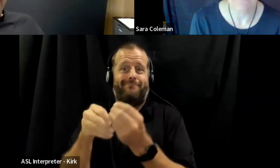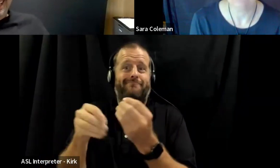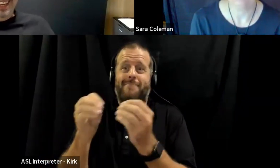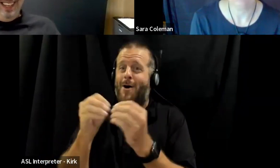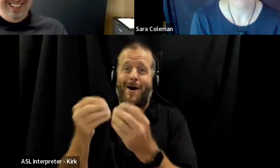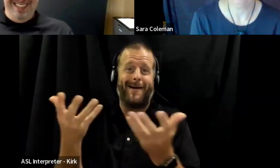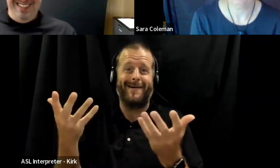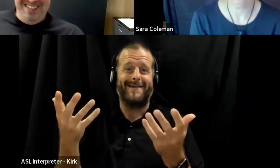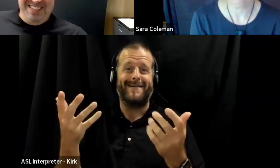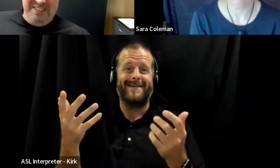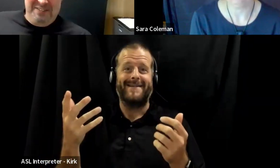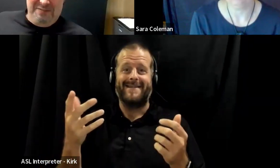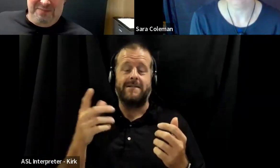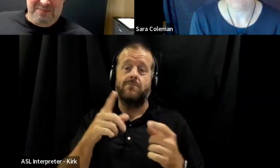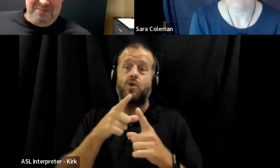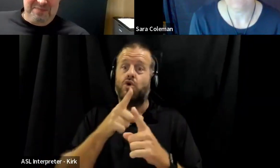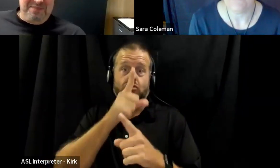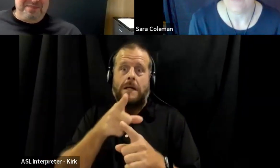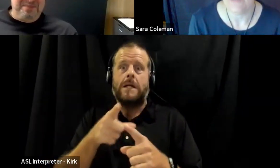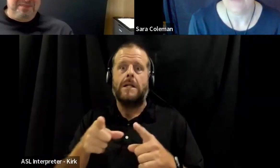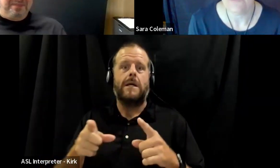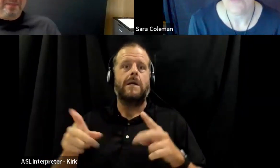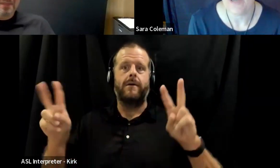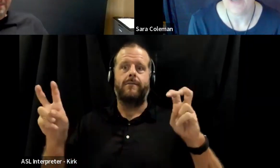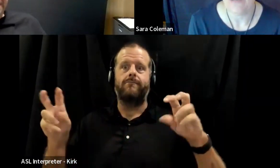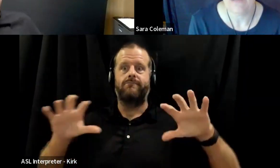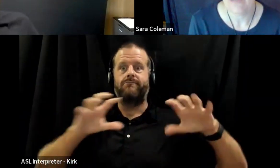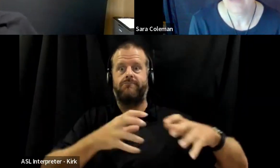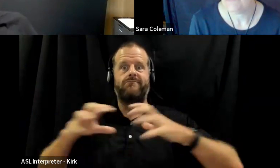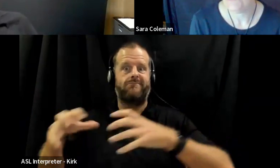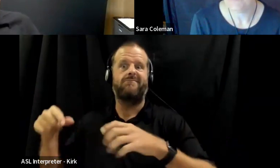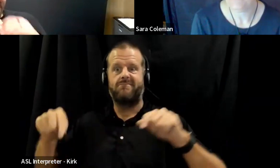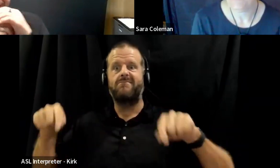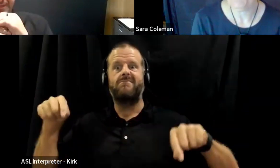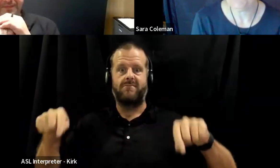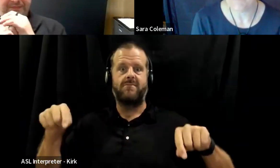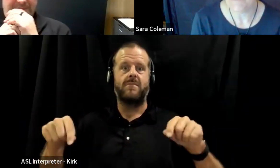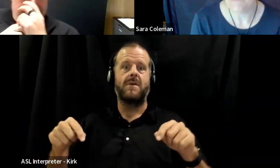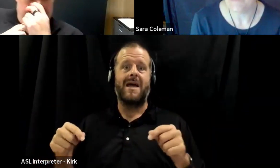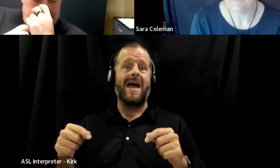because it really does identify so many. So I think I would just add